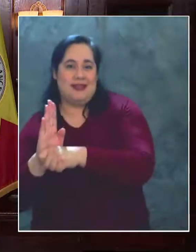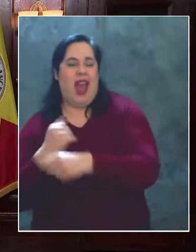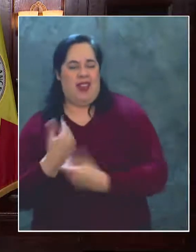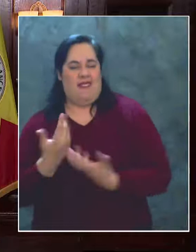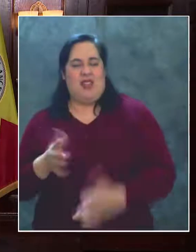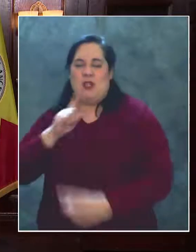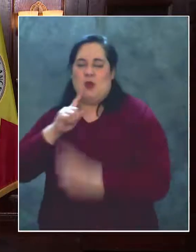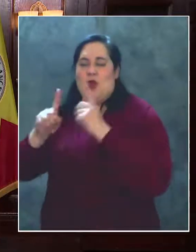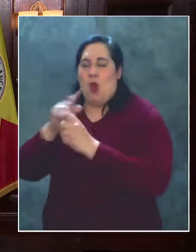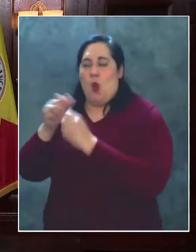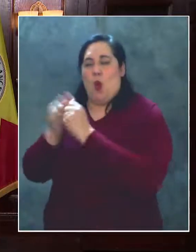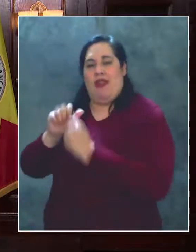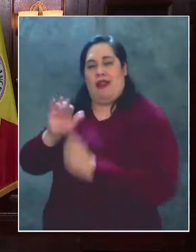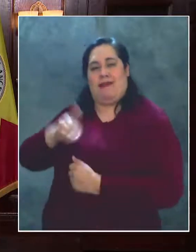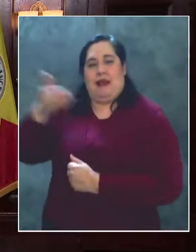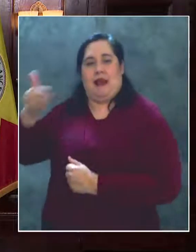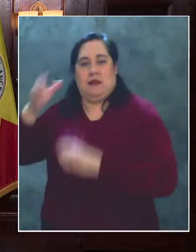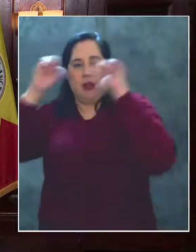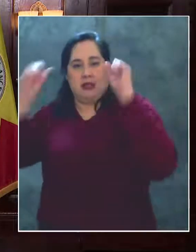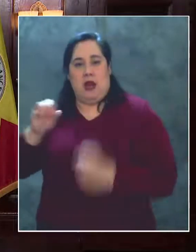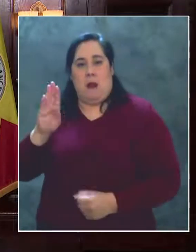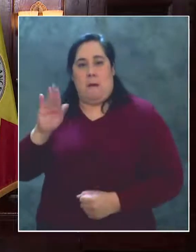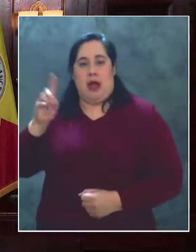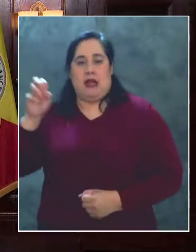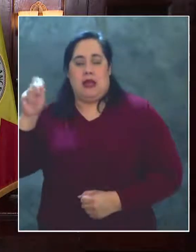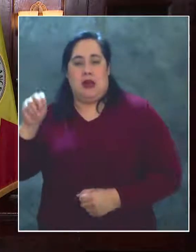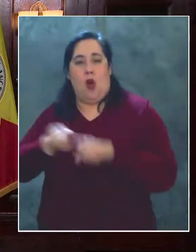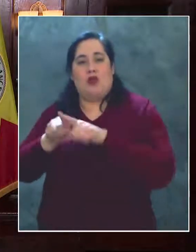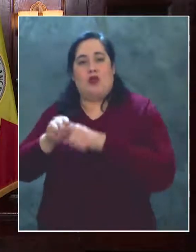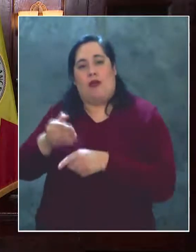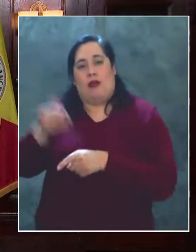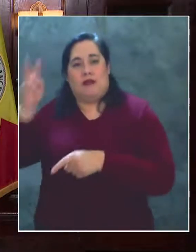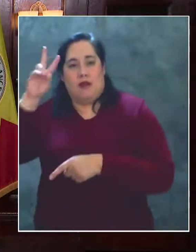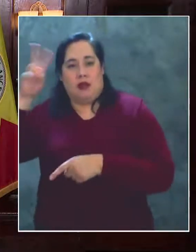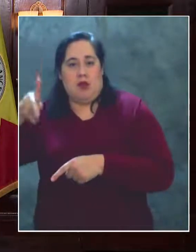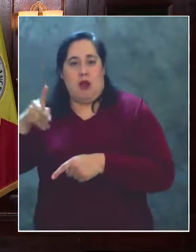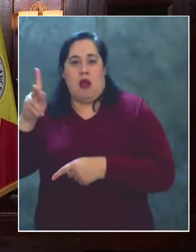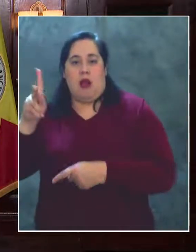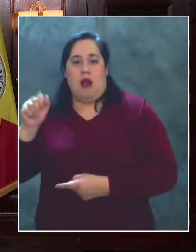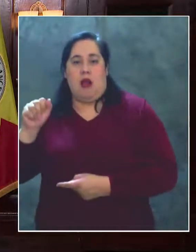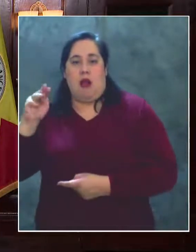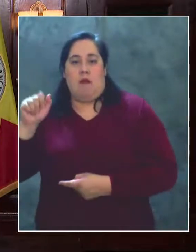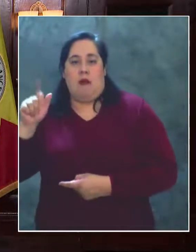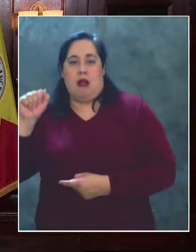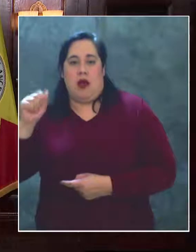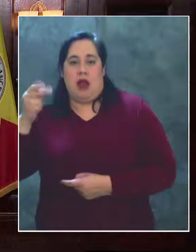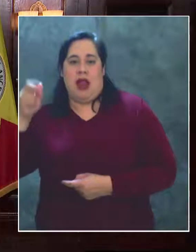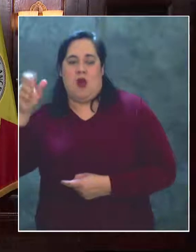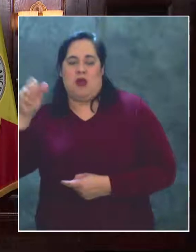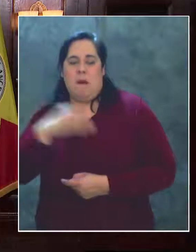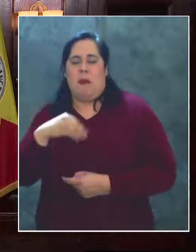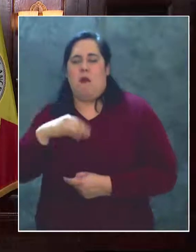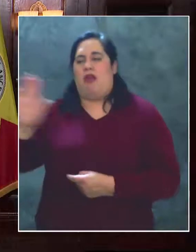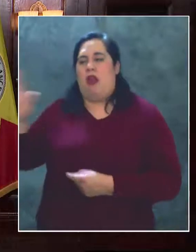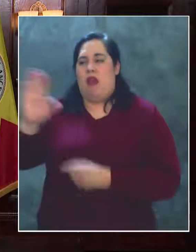PRESIDENT-ELECT BIDEN AND VICE PRESIDENT-ELECT KAMALA HARRIS AND MEMBERS OF THE ADMINISTRATION WHO ARE FOCUSED ON THE GOALS OF THE NEXT 100